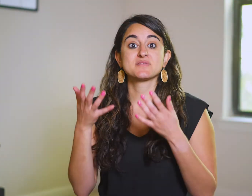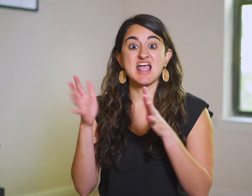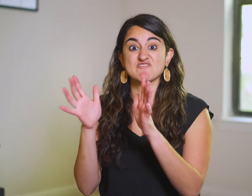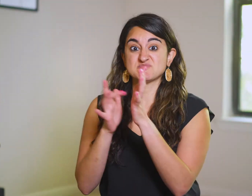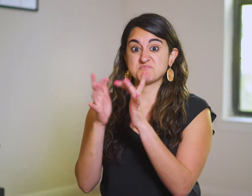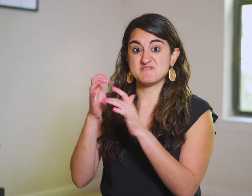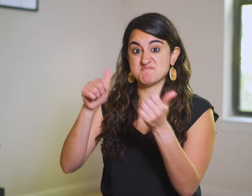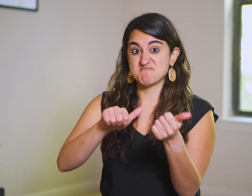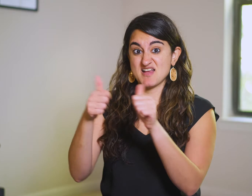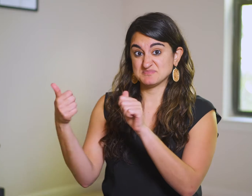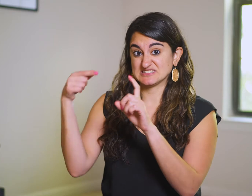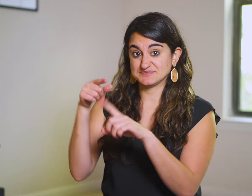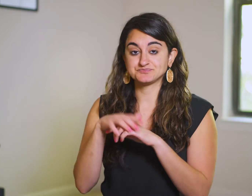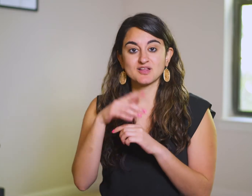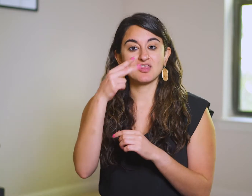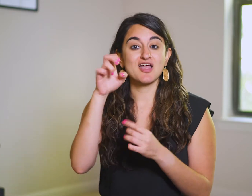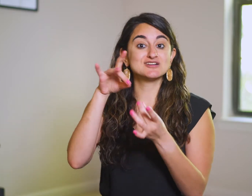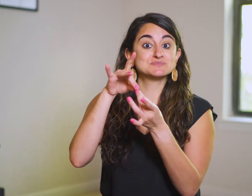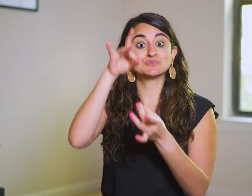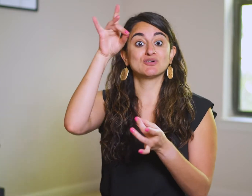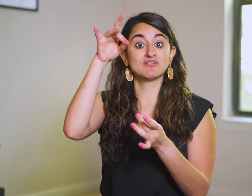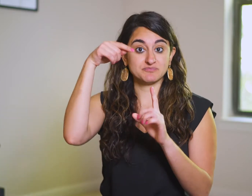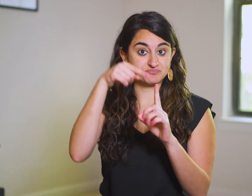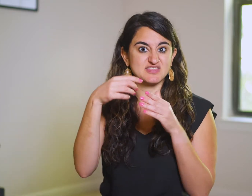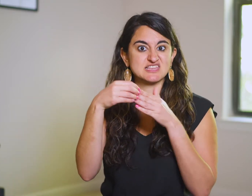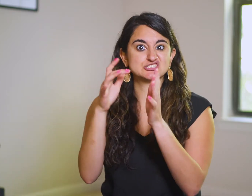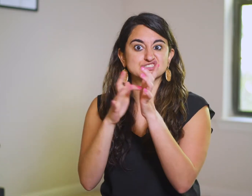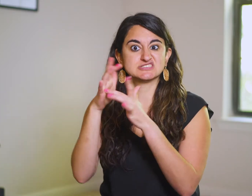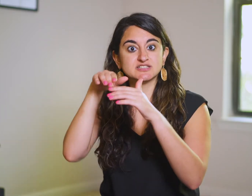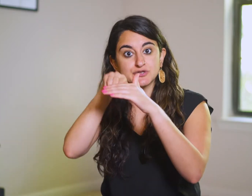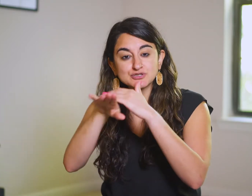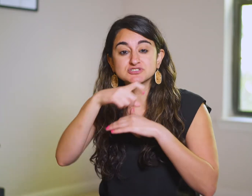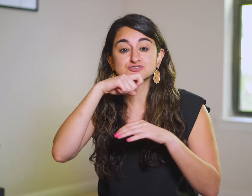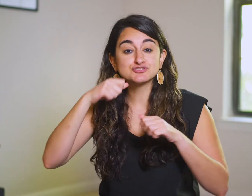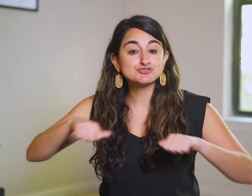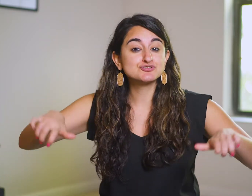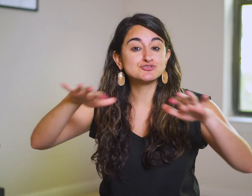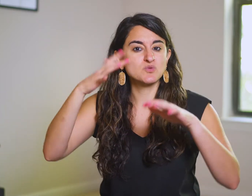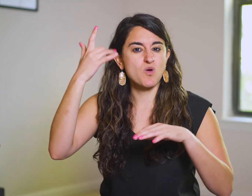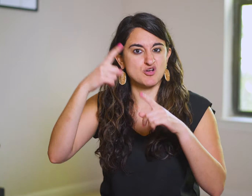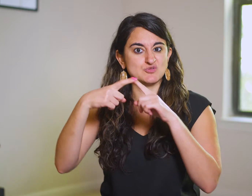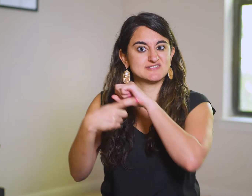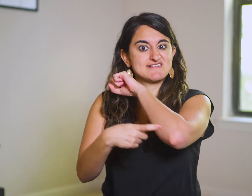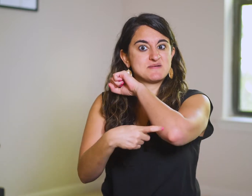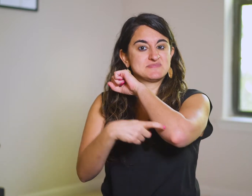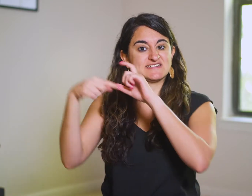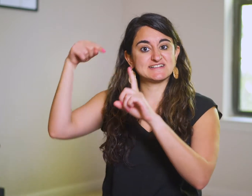After His baptism, the Spirit leads Jesus into the desert to be tempted.